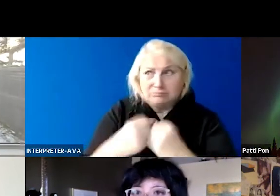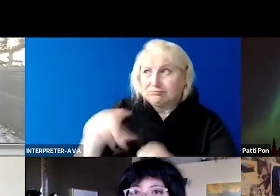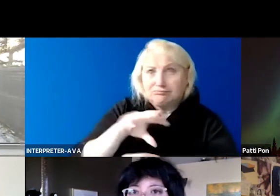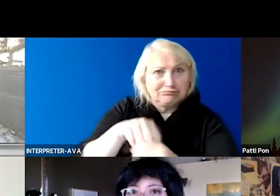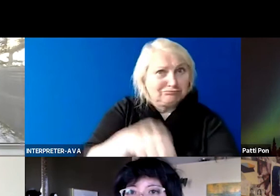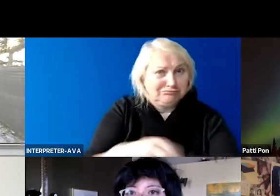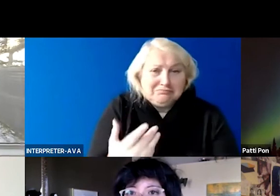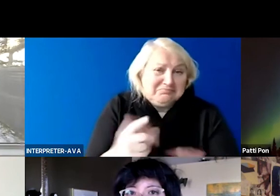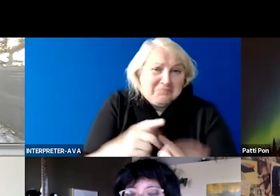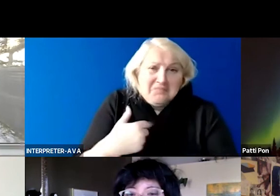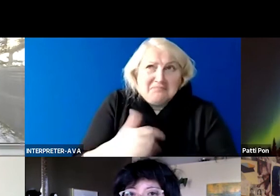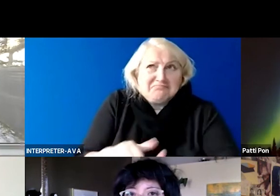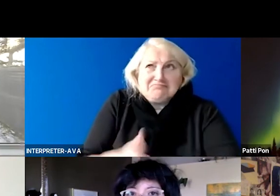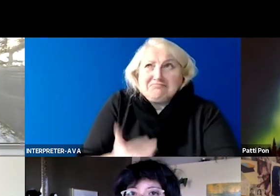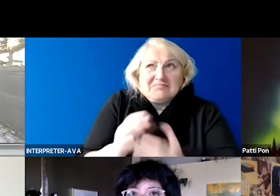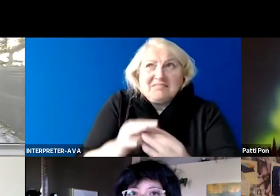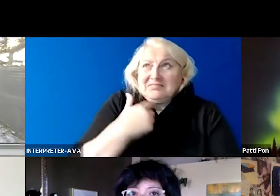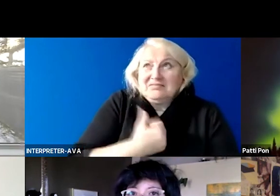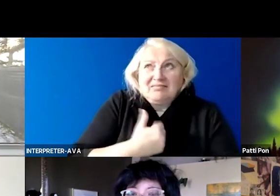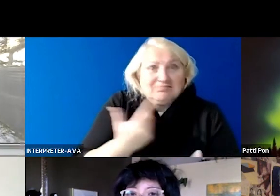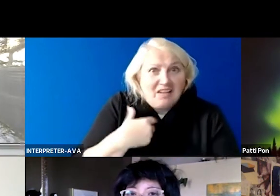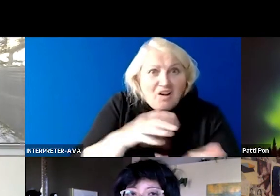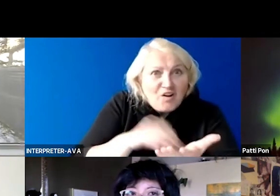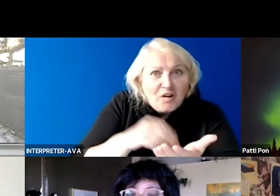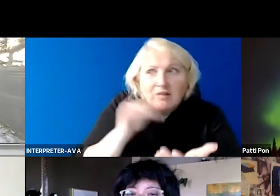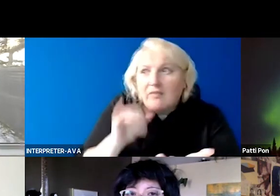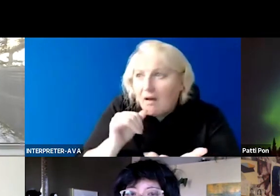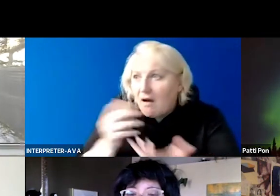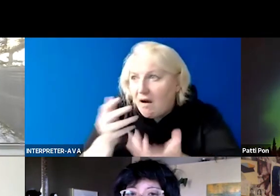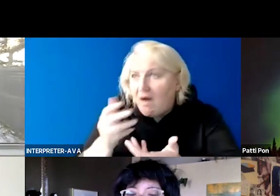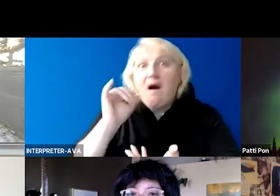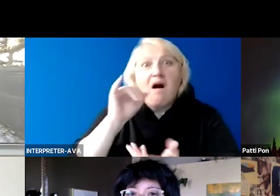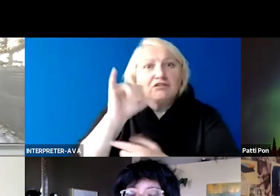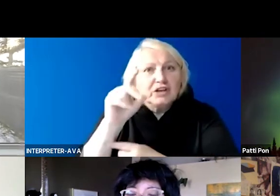we've gotten to learn that through also that exchange with JD and Cesar and each other.